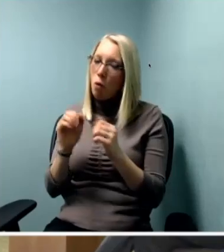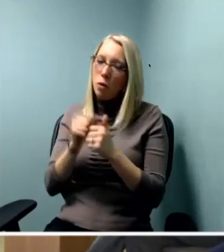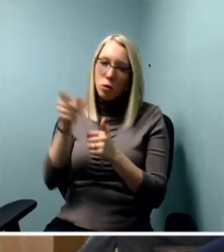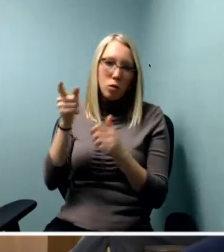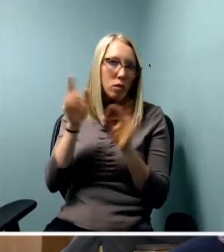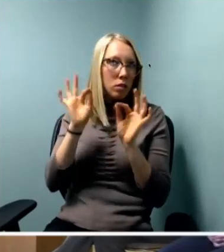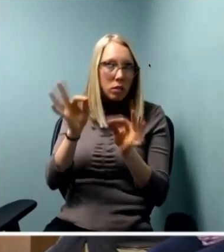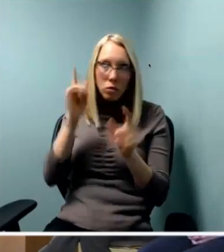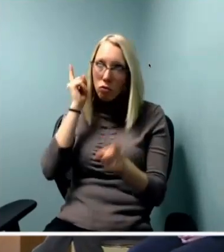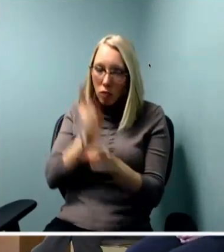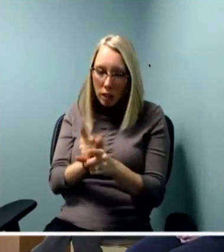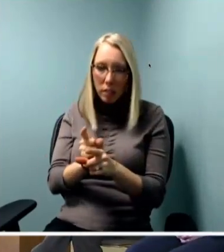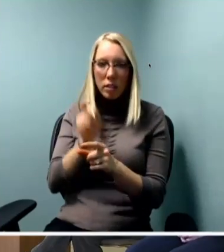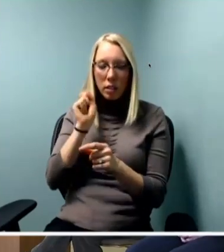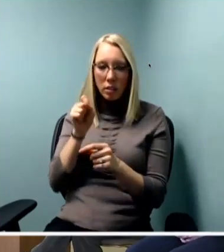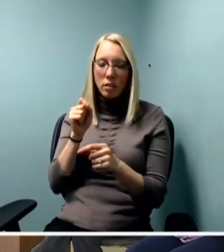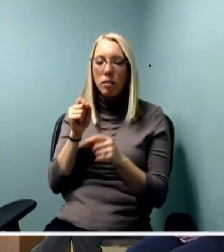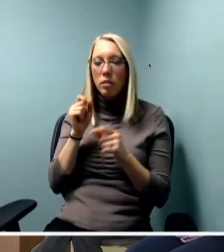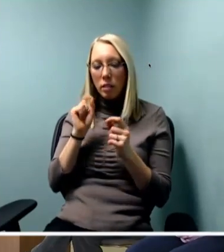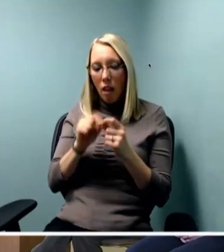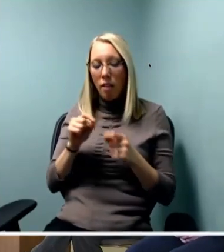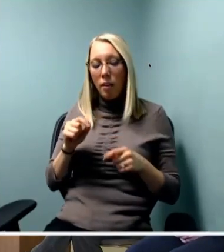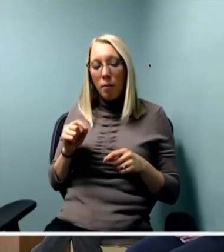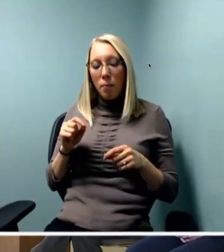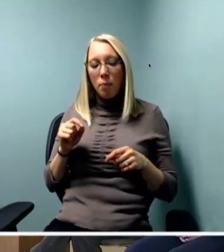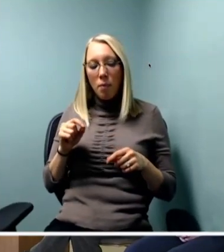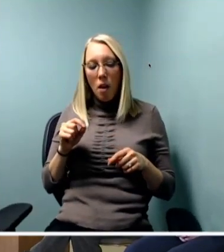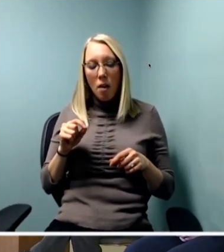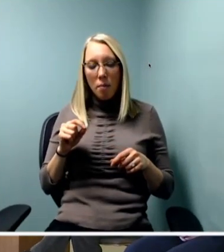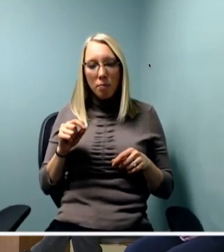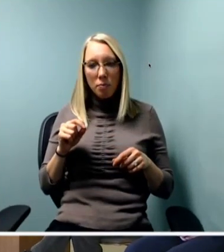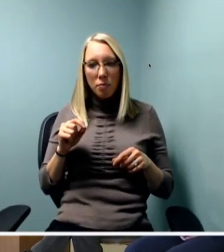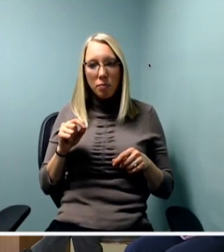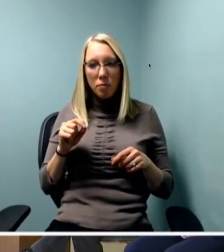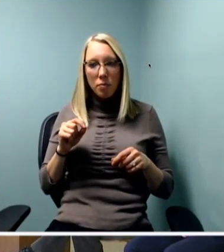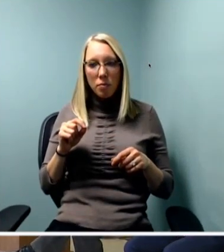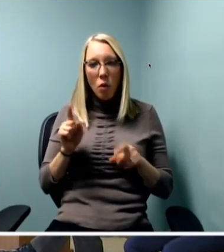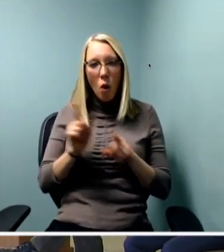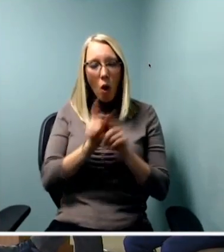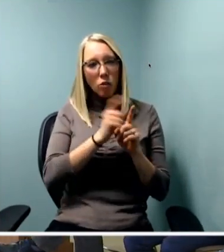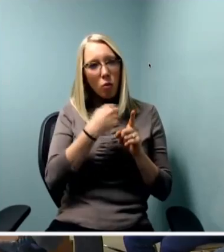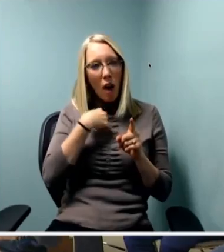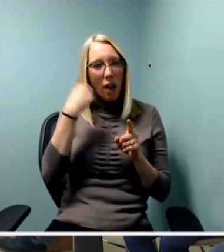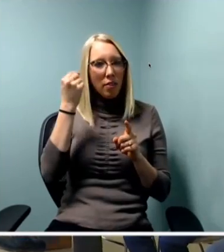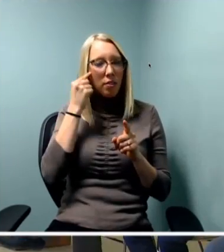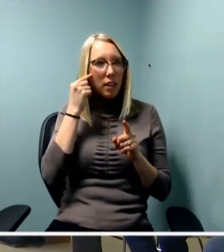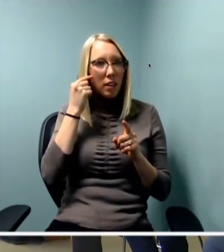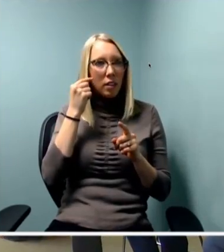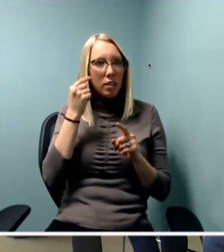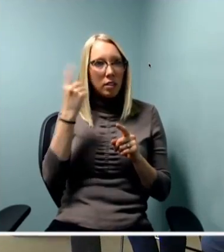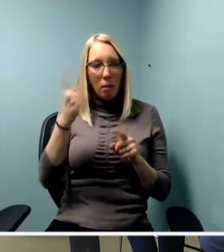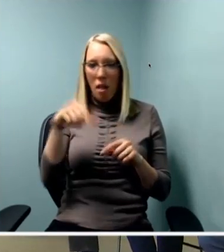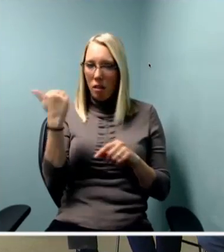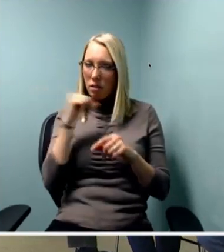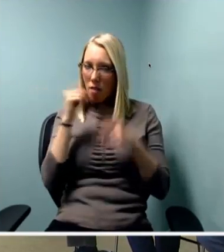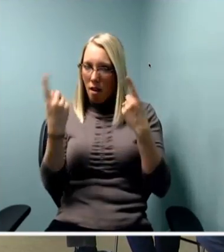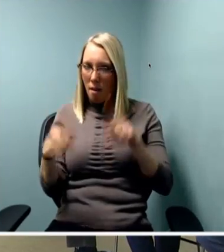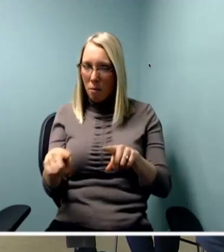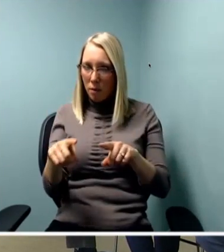I also think that there's a point that's not happening which is letting people with disabilities know